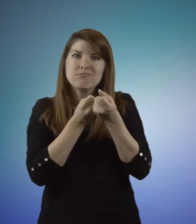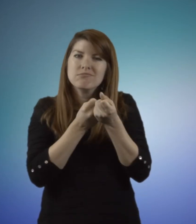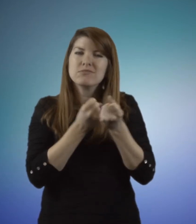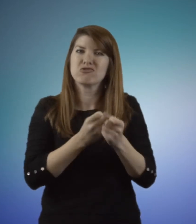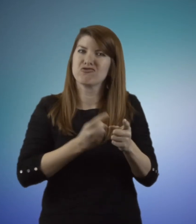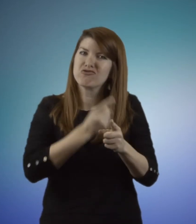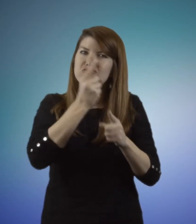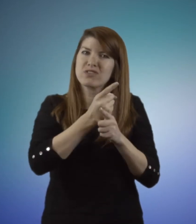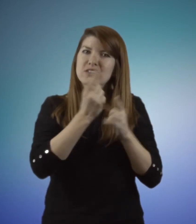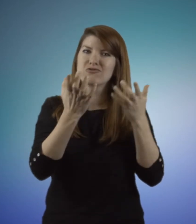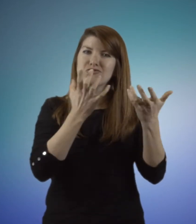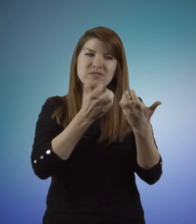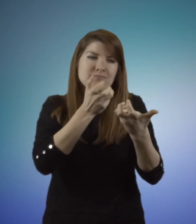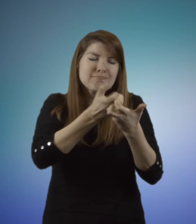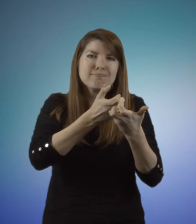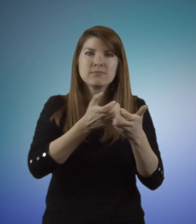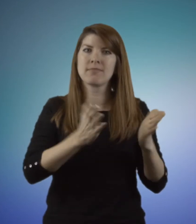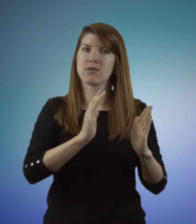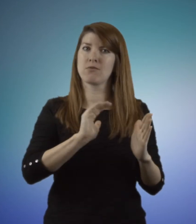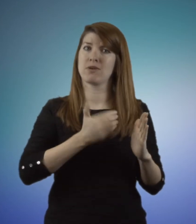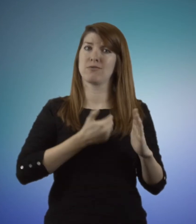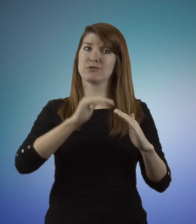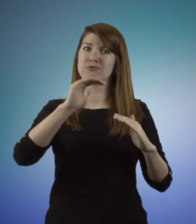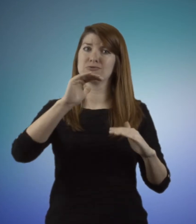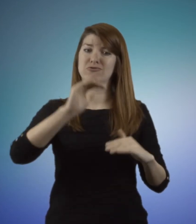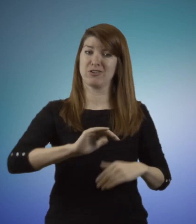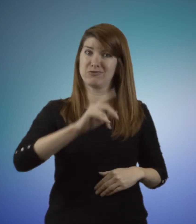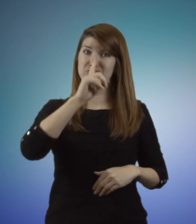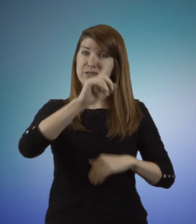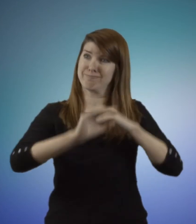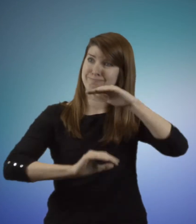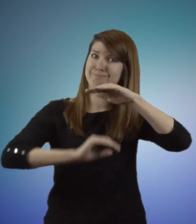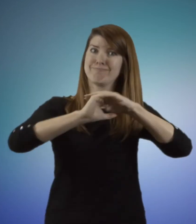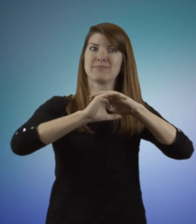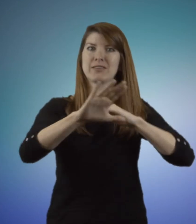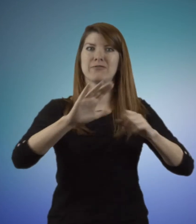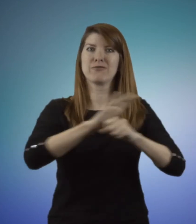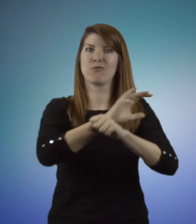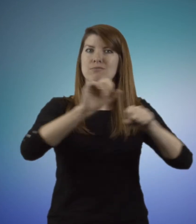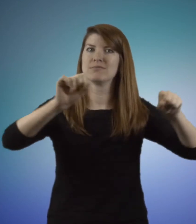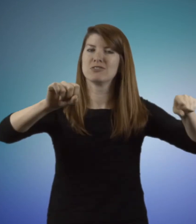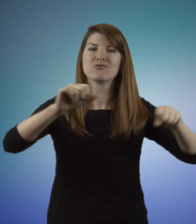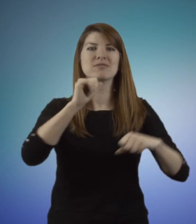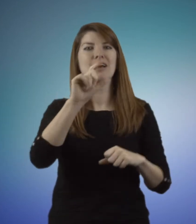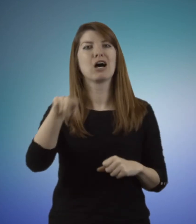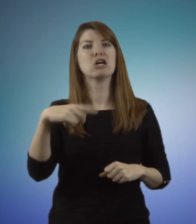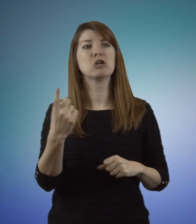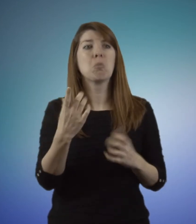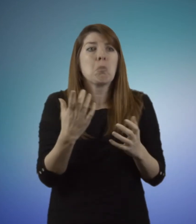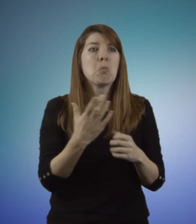We want to advocate to get the right services that allow our child to reach their potential and not just be good.